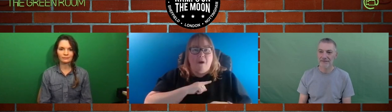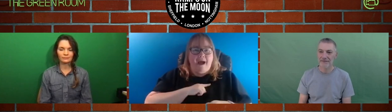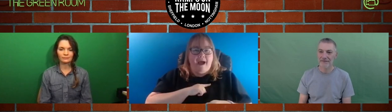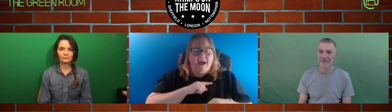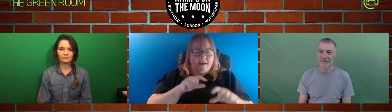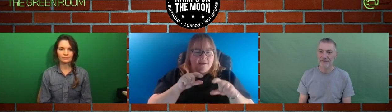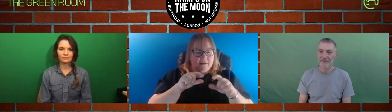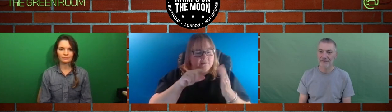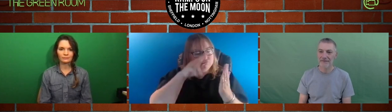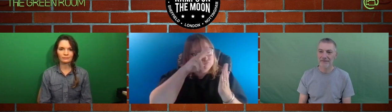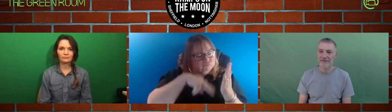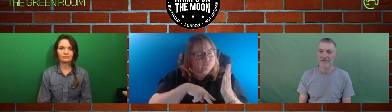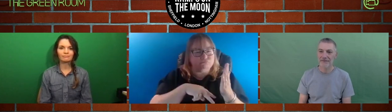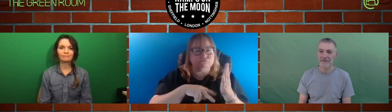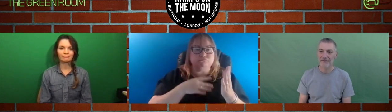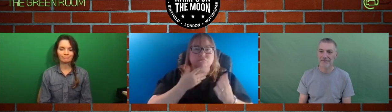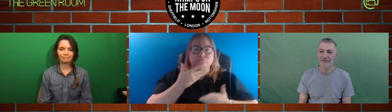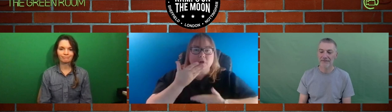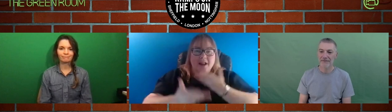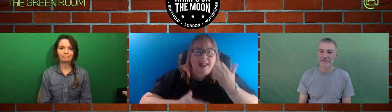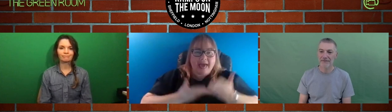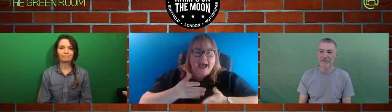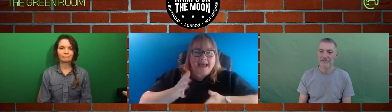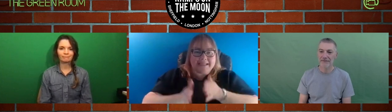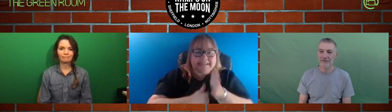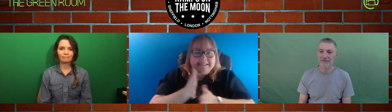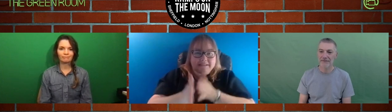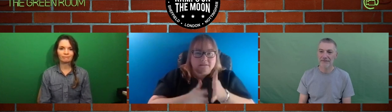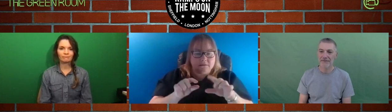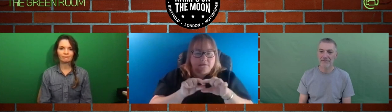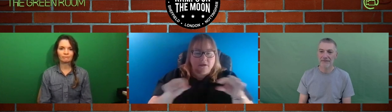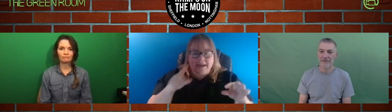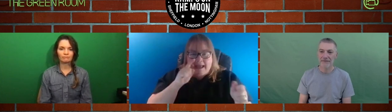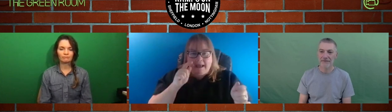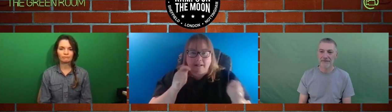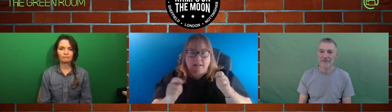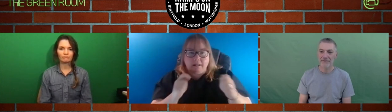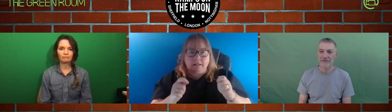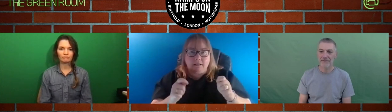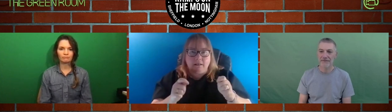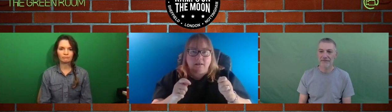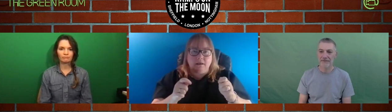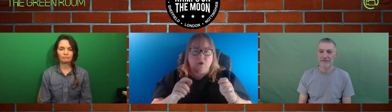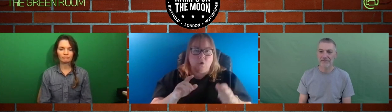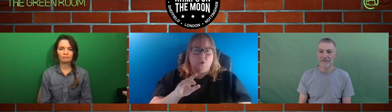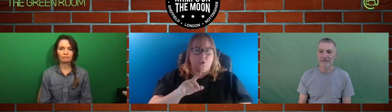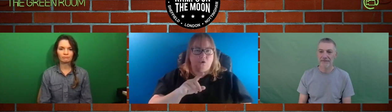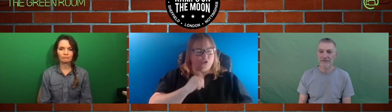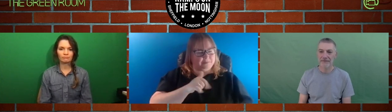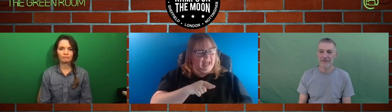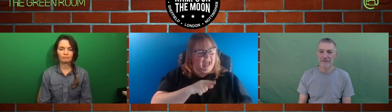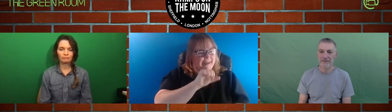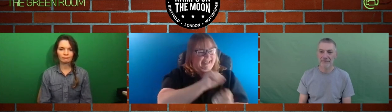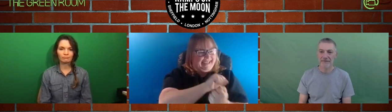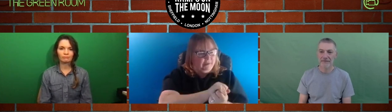it is that you wanted to say but you know how sometimes your lines stay the same but sometimes we change them, sometimes we